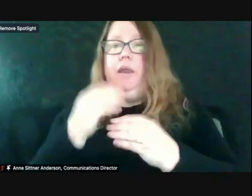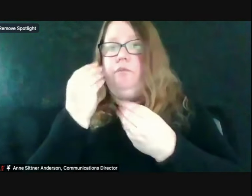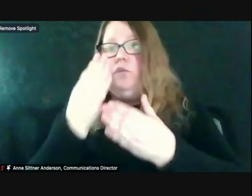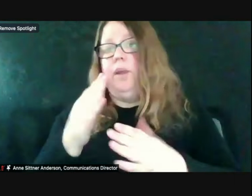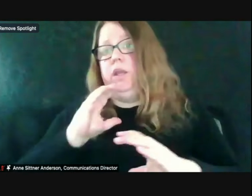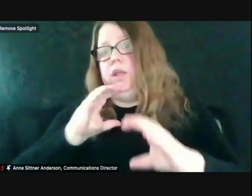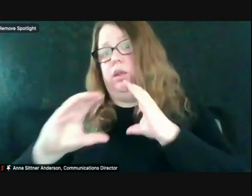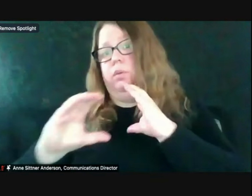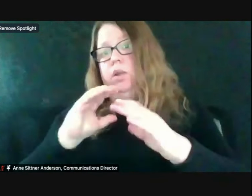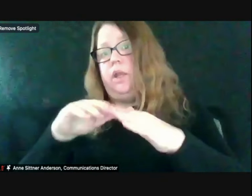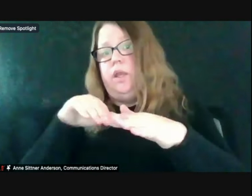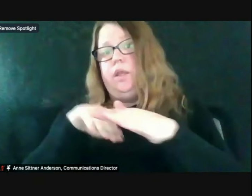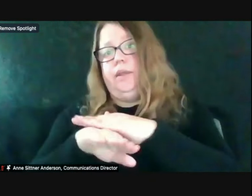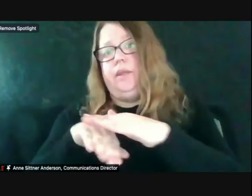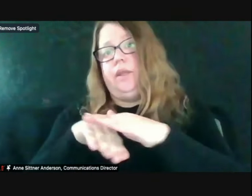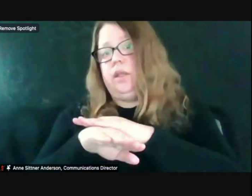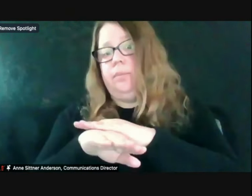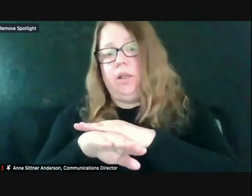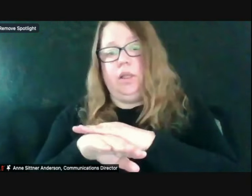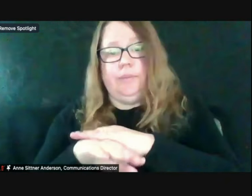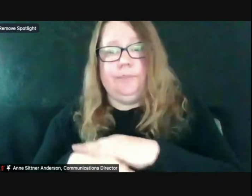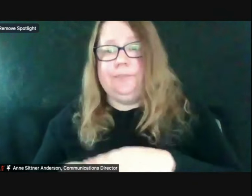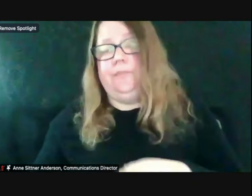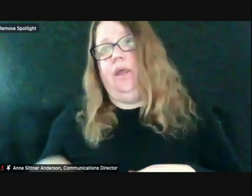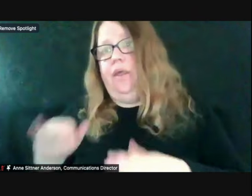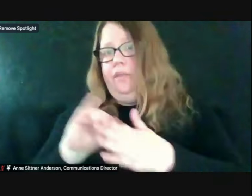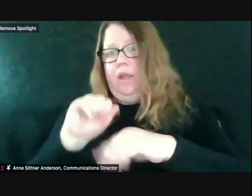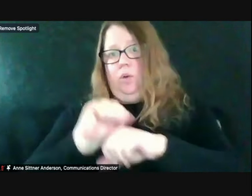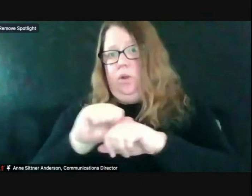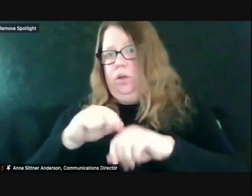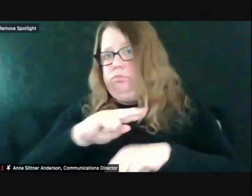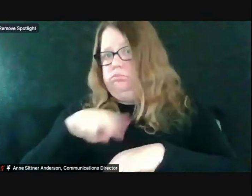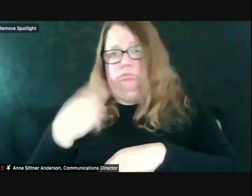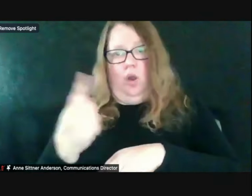accessible communication access. That work will be continual